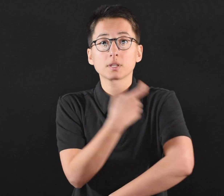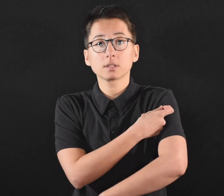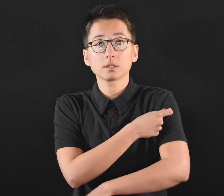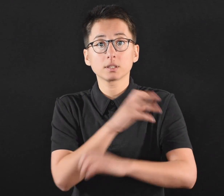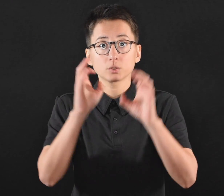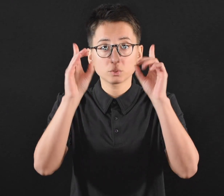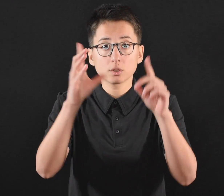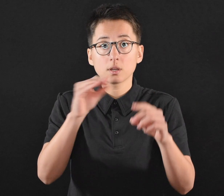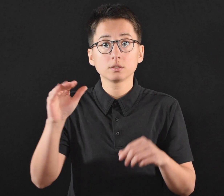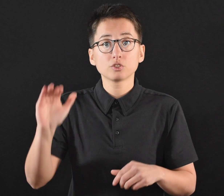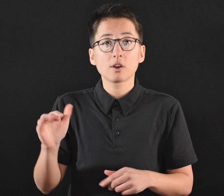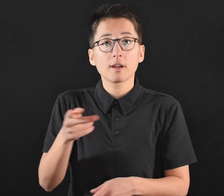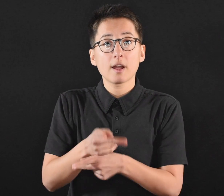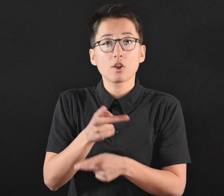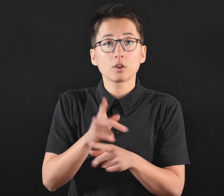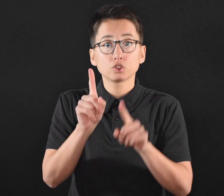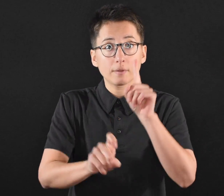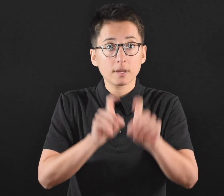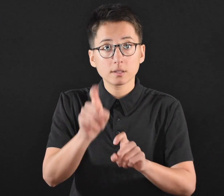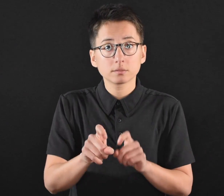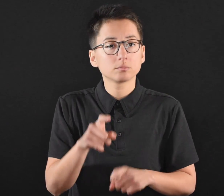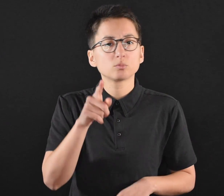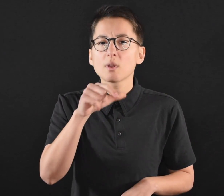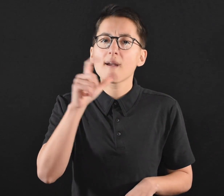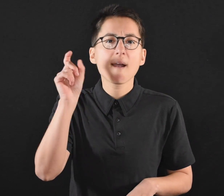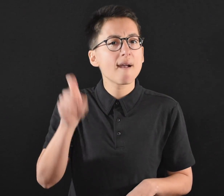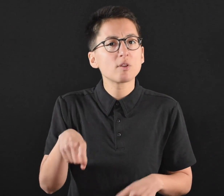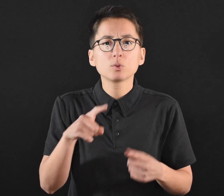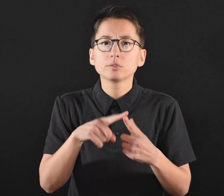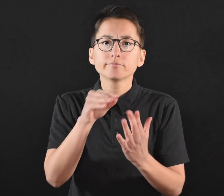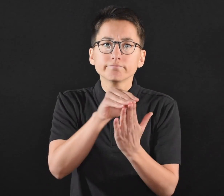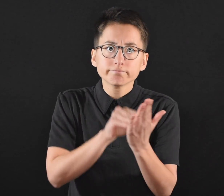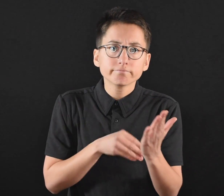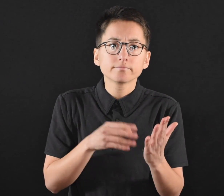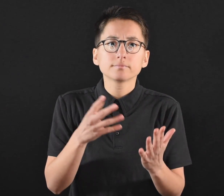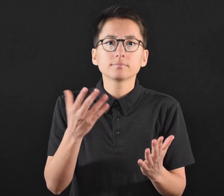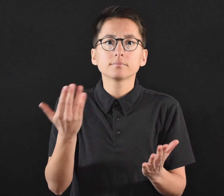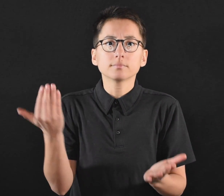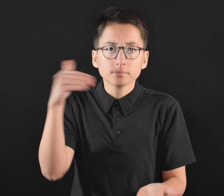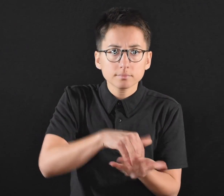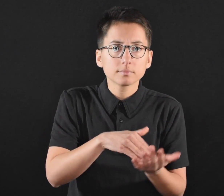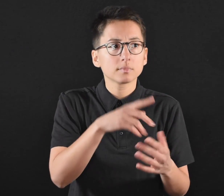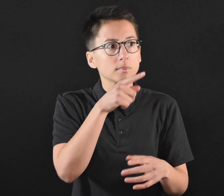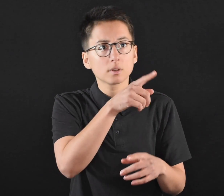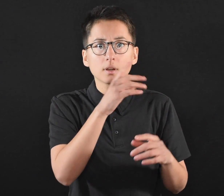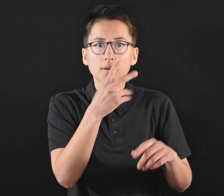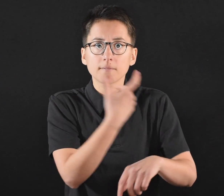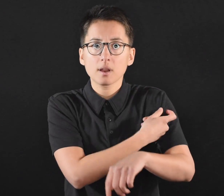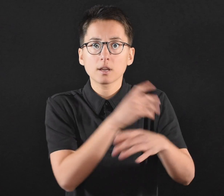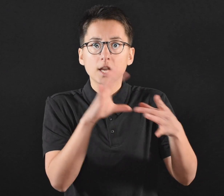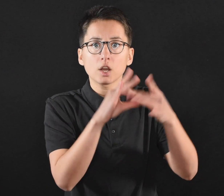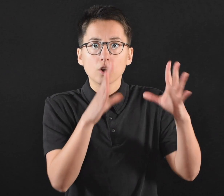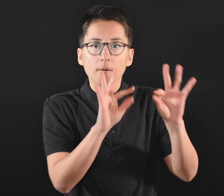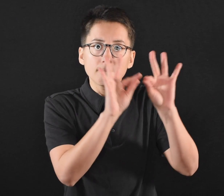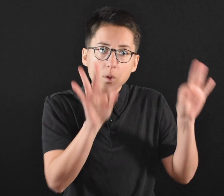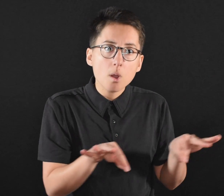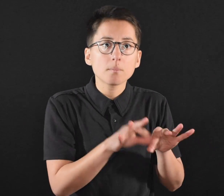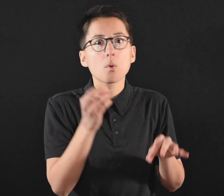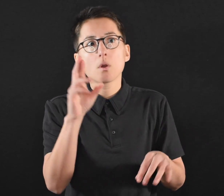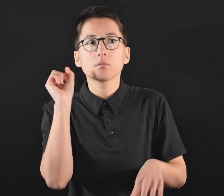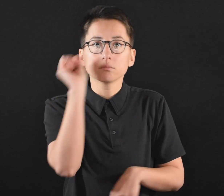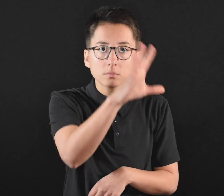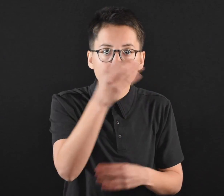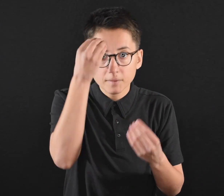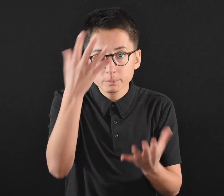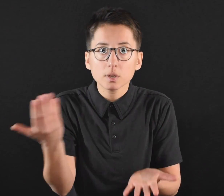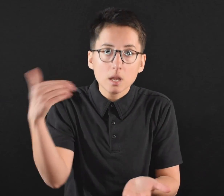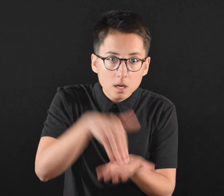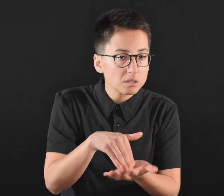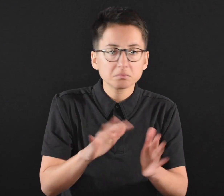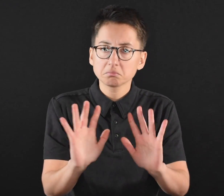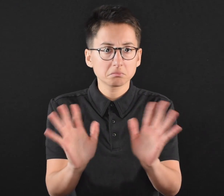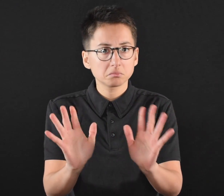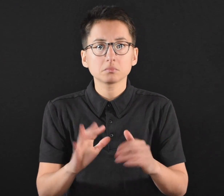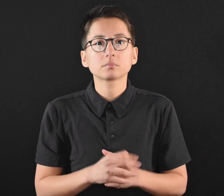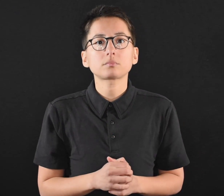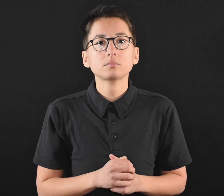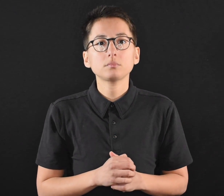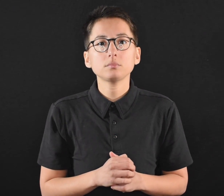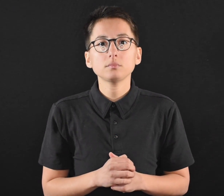a vaccine opportunity near them — no matter where they live or their personal circumstances